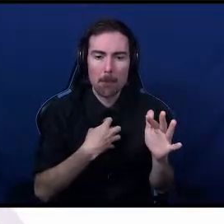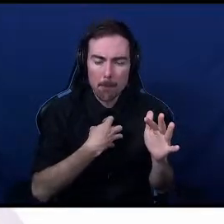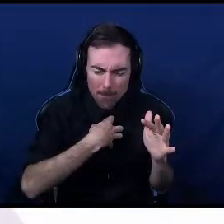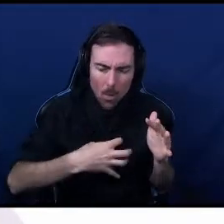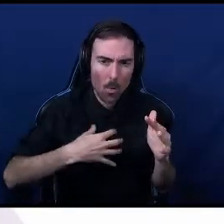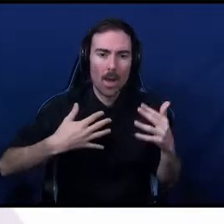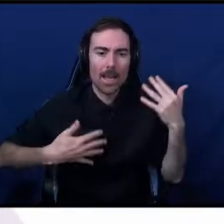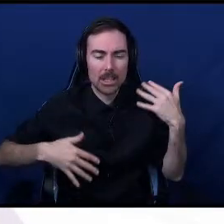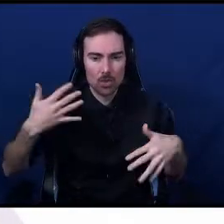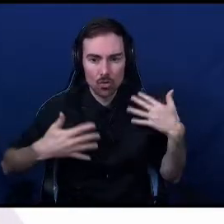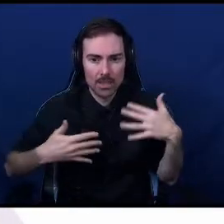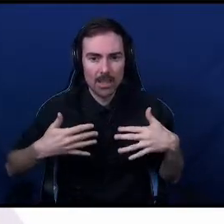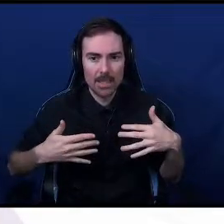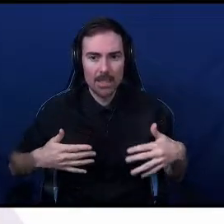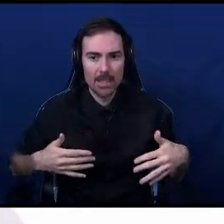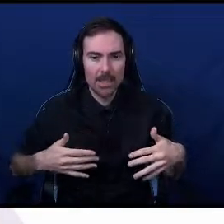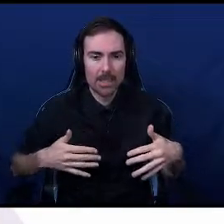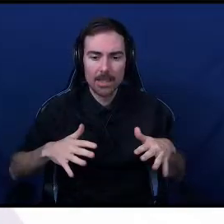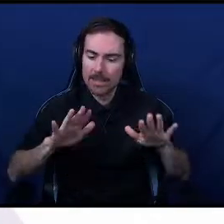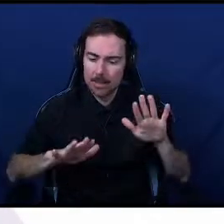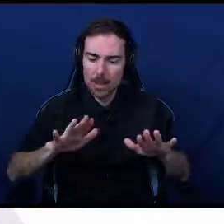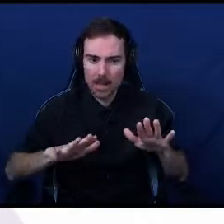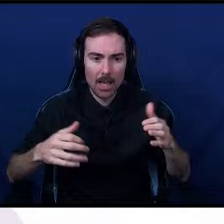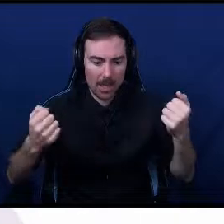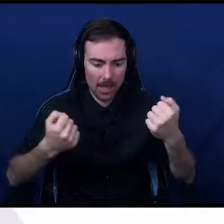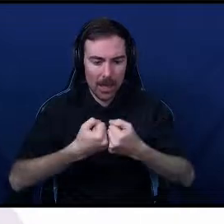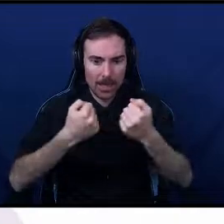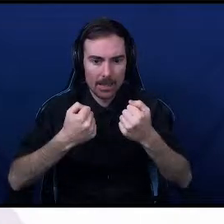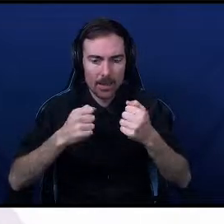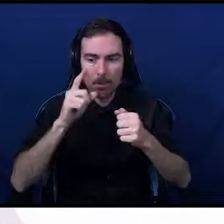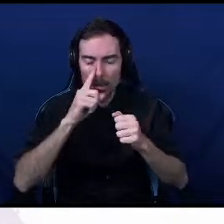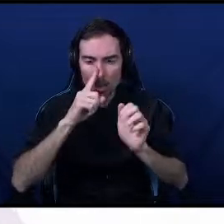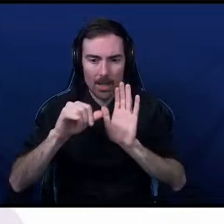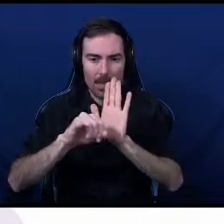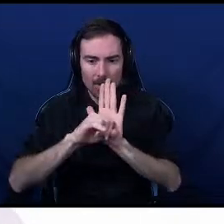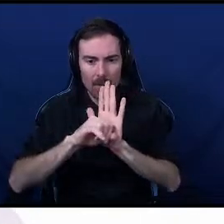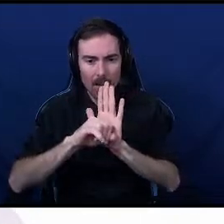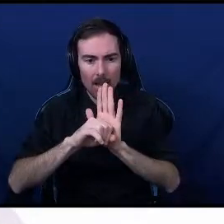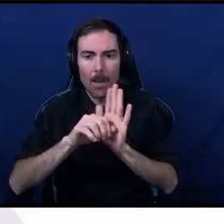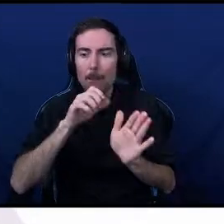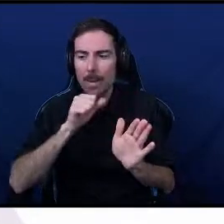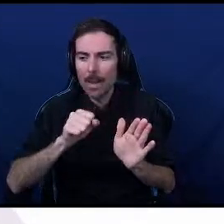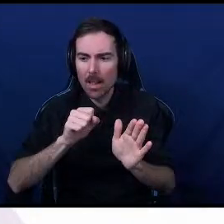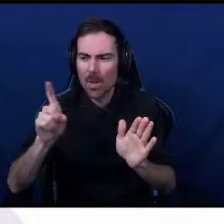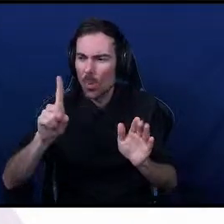to people who are identifying as male, now trying to figure out what was going on. And they soon figured out that it was because